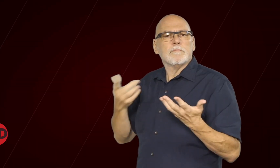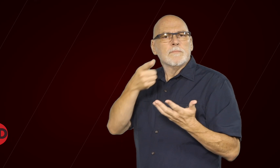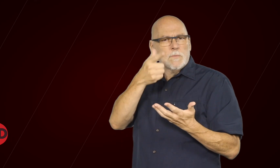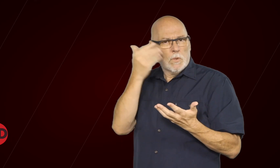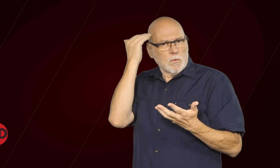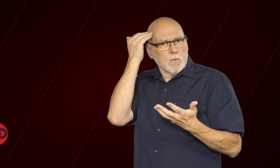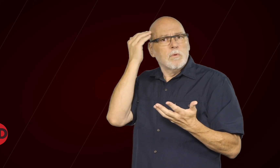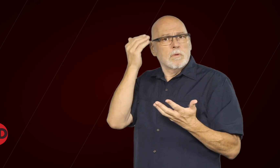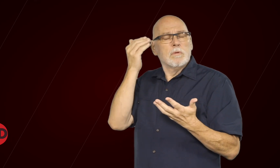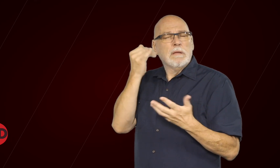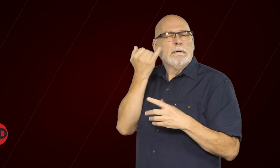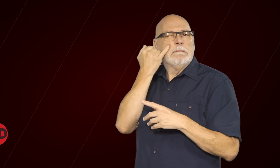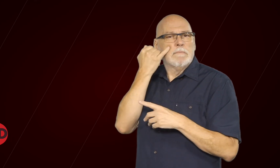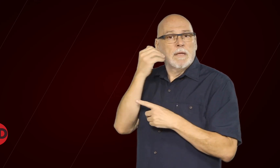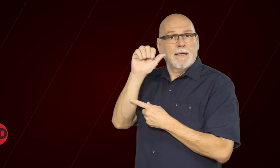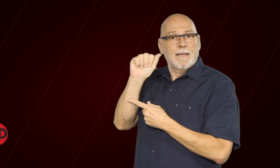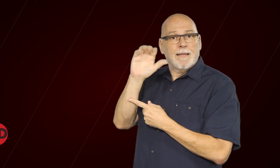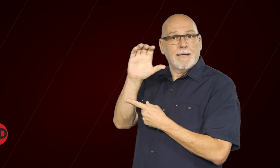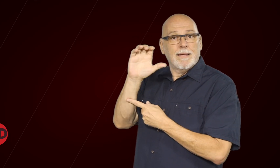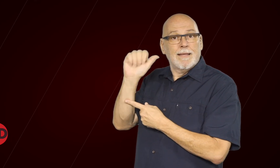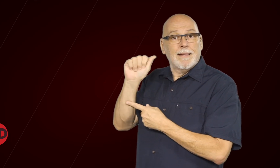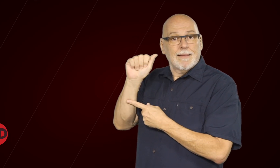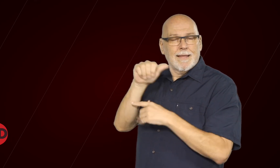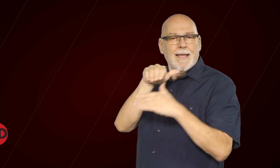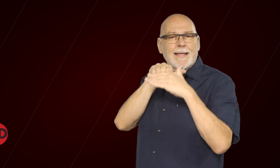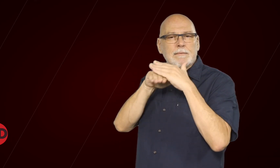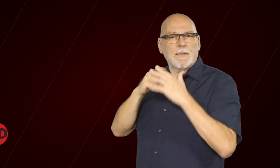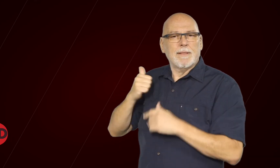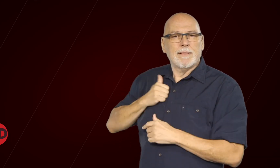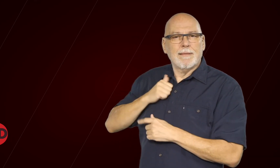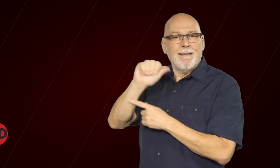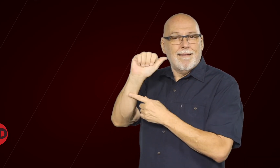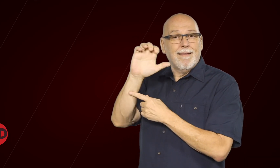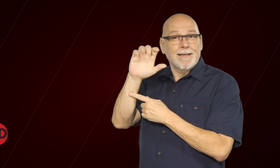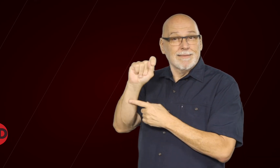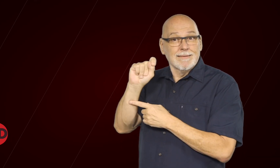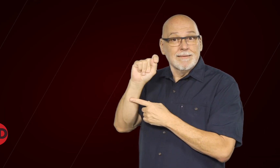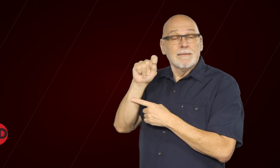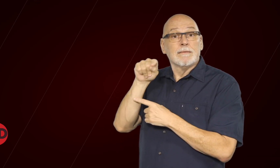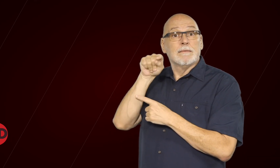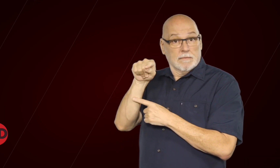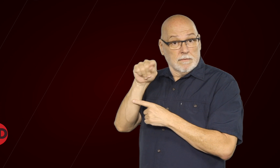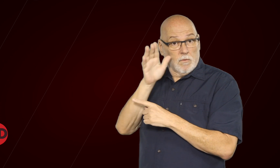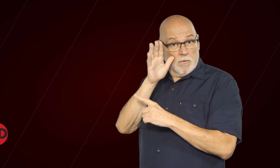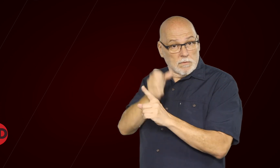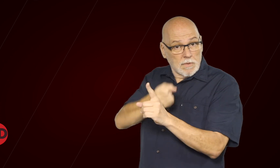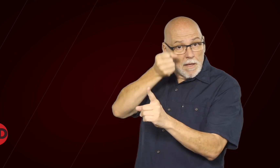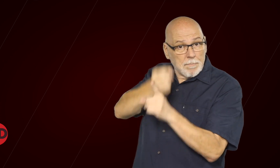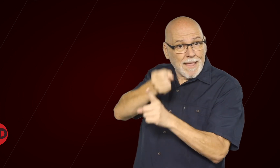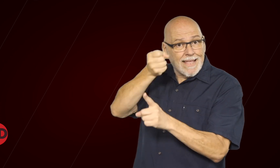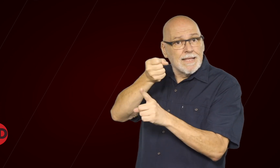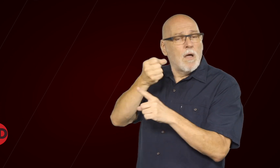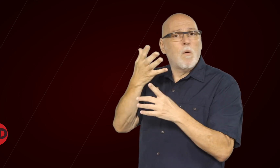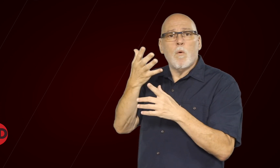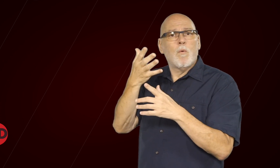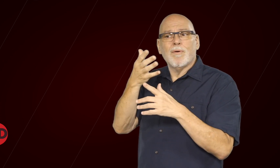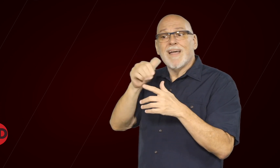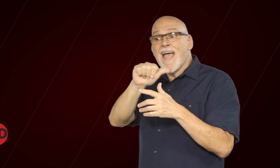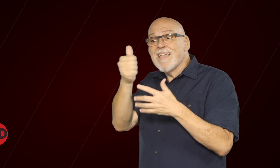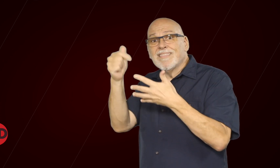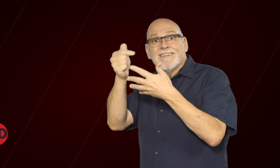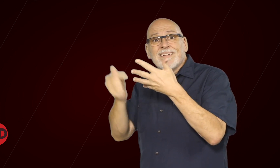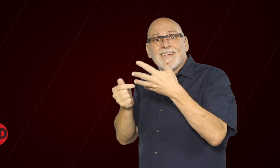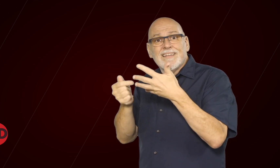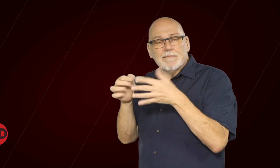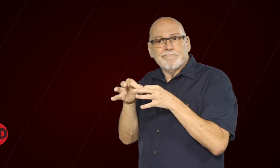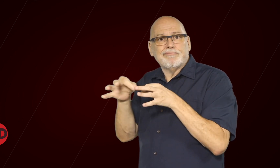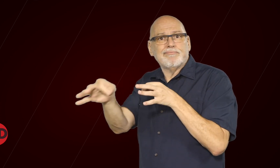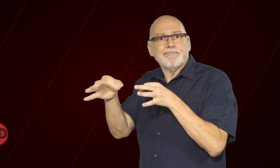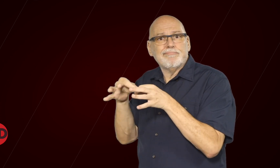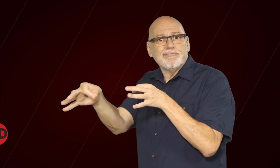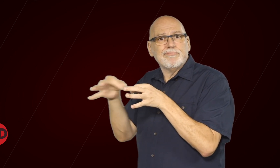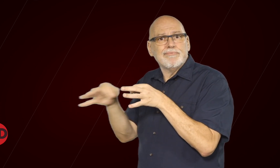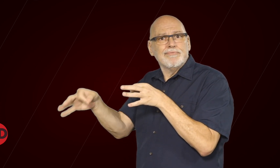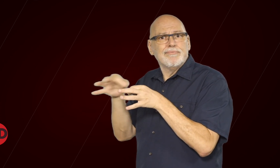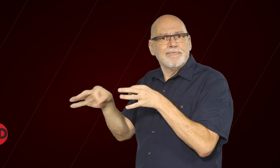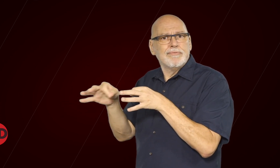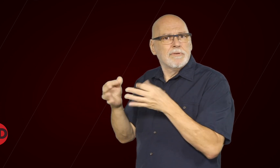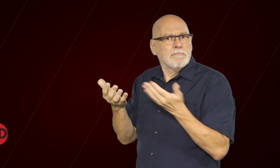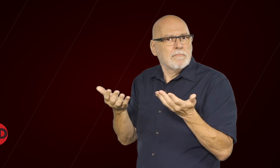Do you know if Accessible Canada Act would be impacted or delayed further?